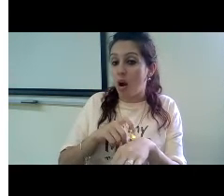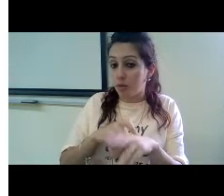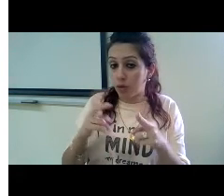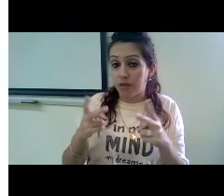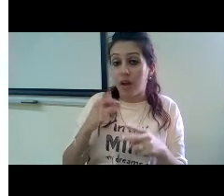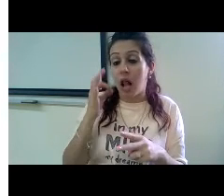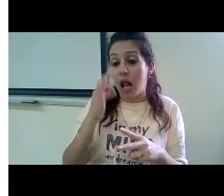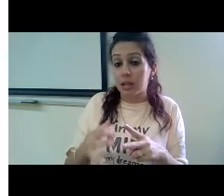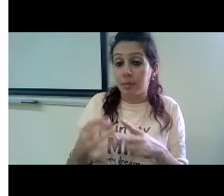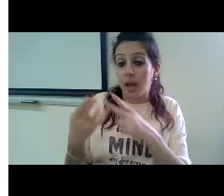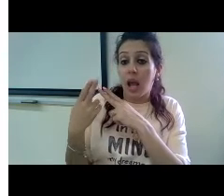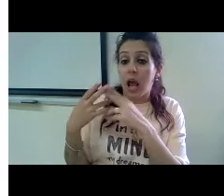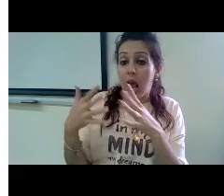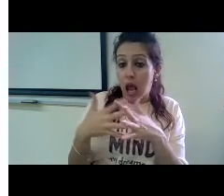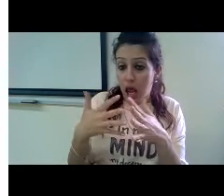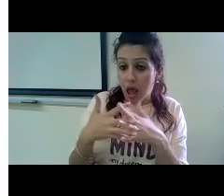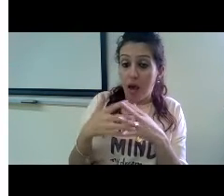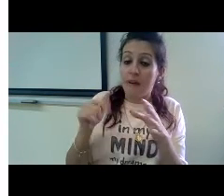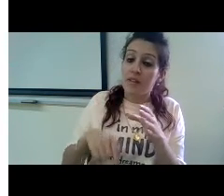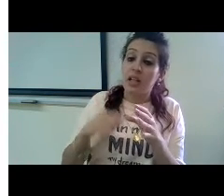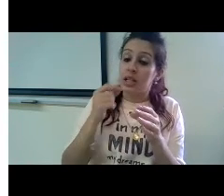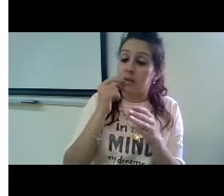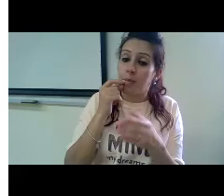Here I usually use this clinic scene as a metaphor,